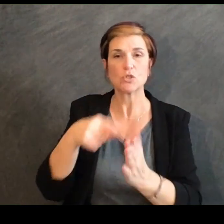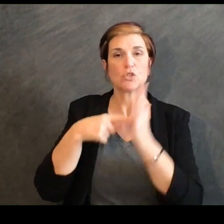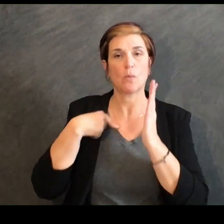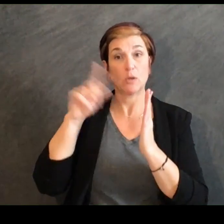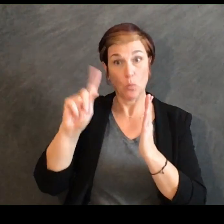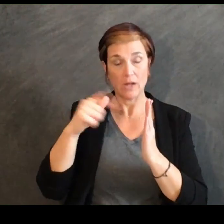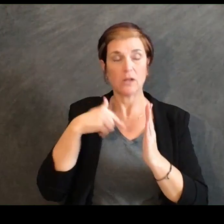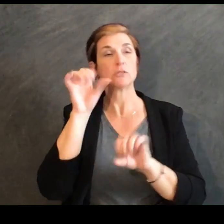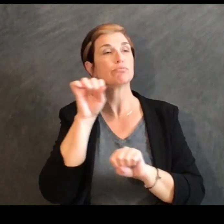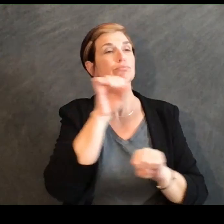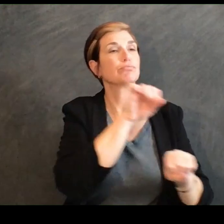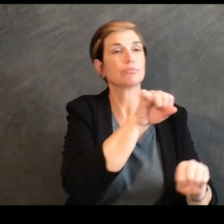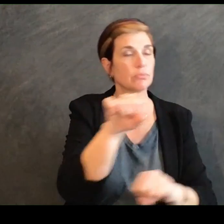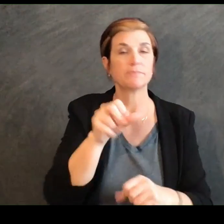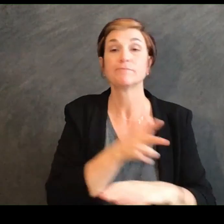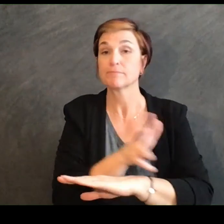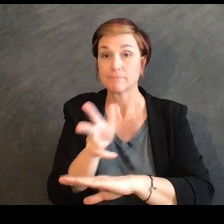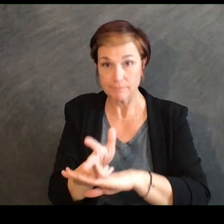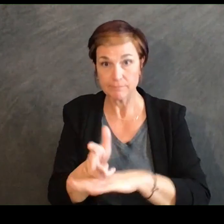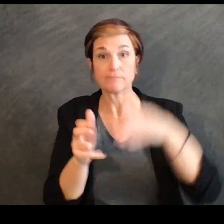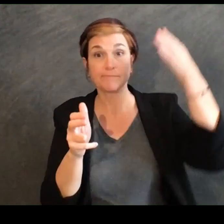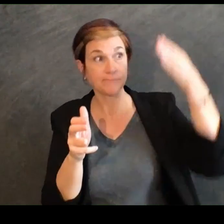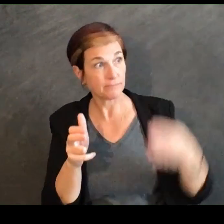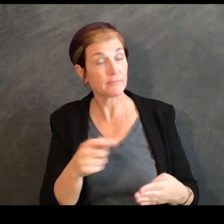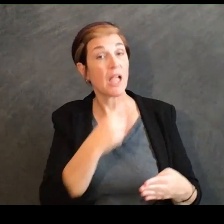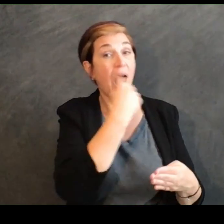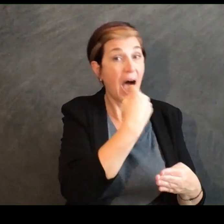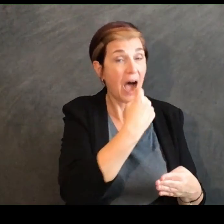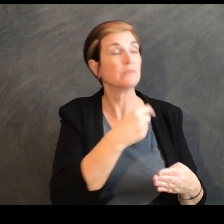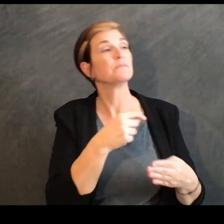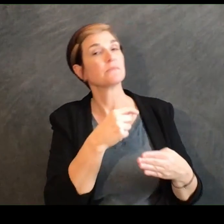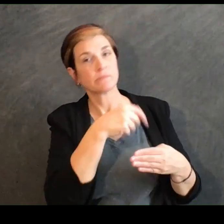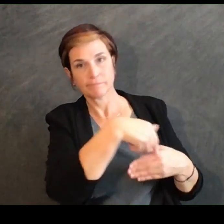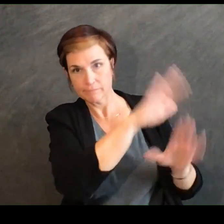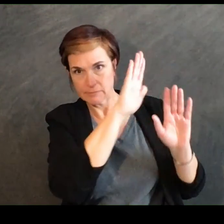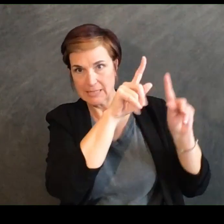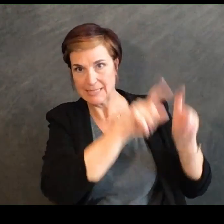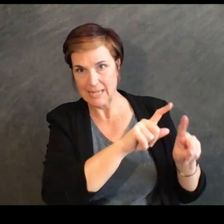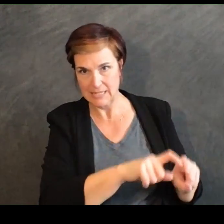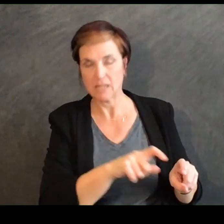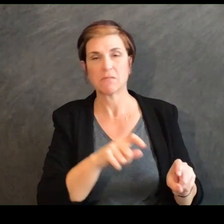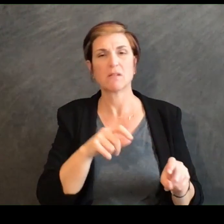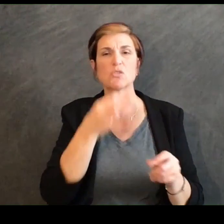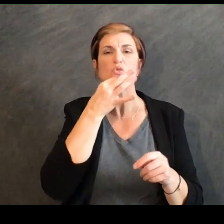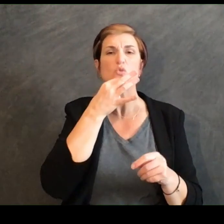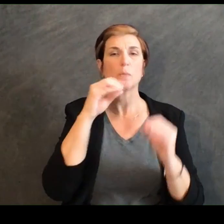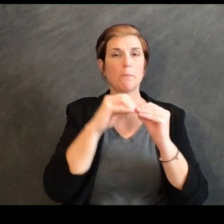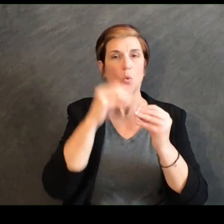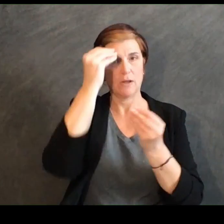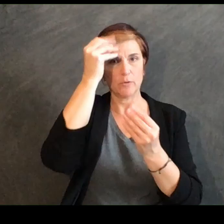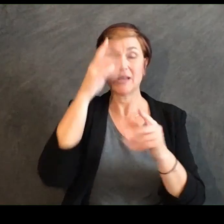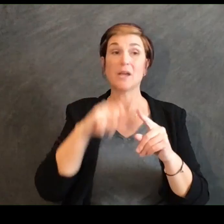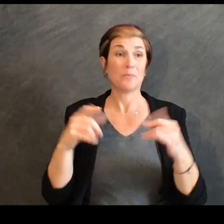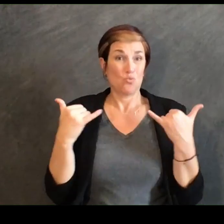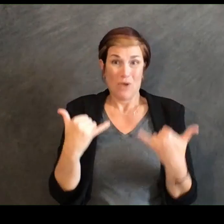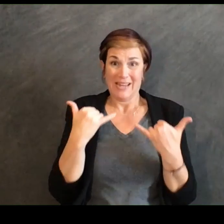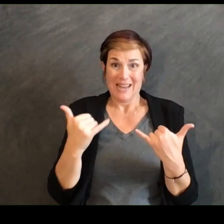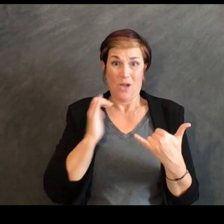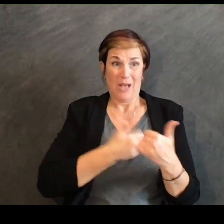the tests and and they'll receive that information but for now the best advice that we can give for people is to speak to their doctor as the president just